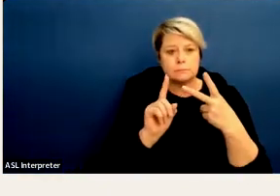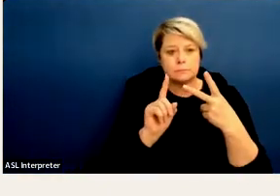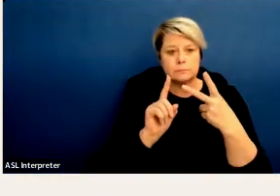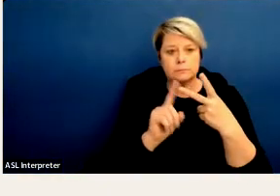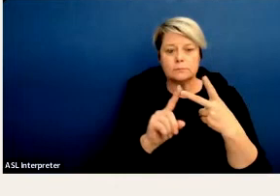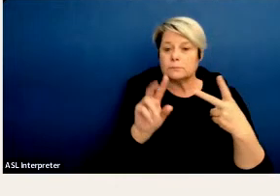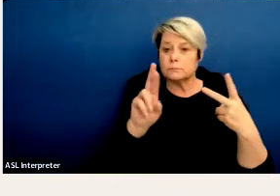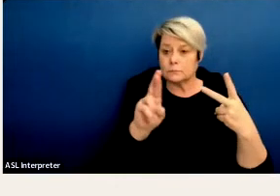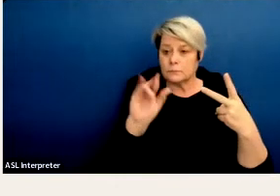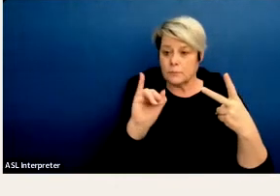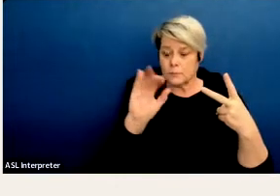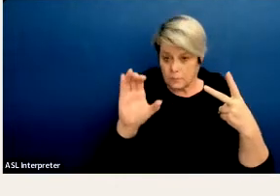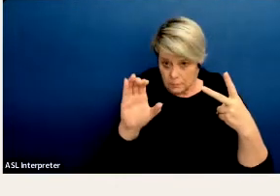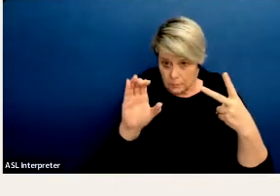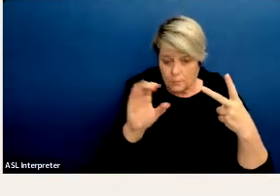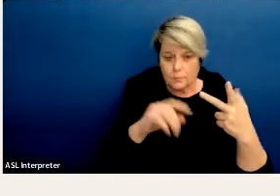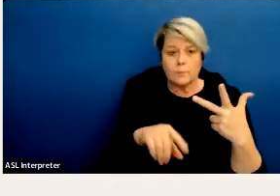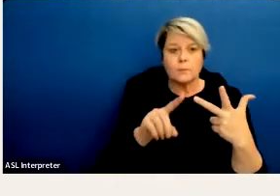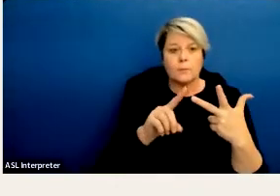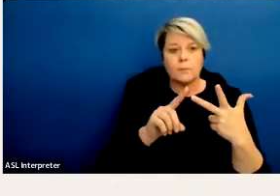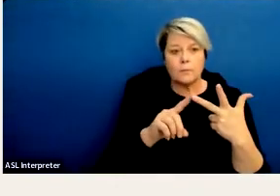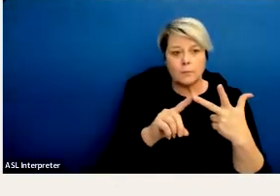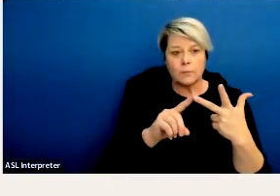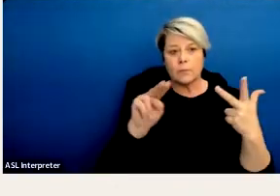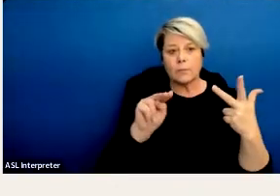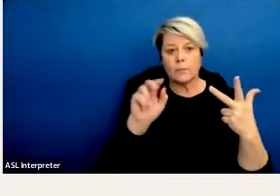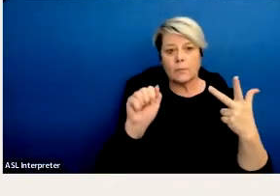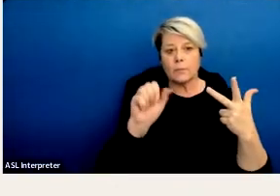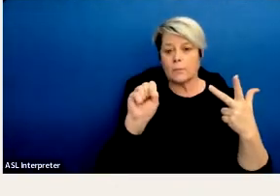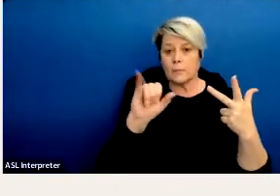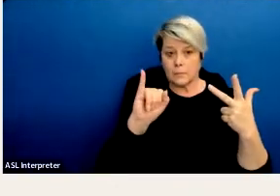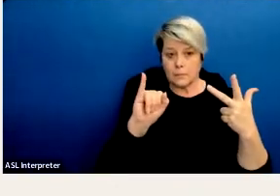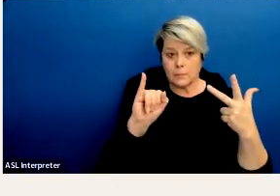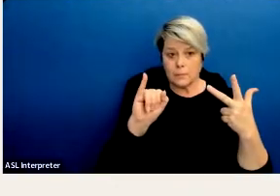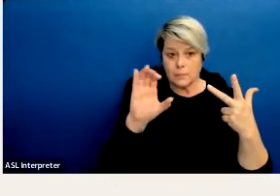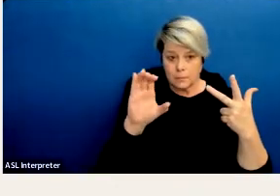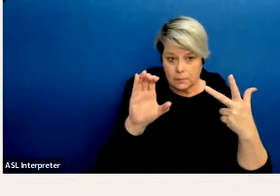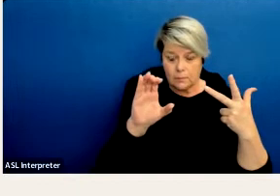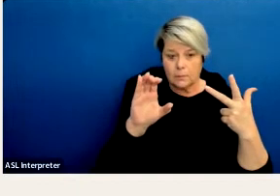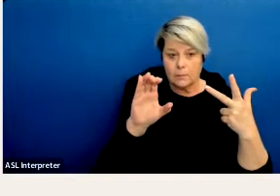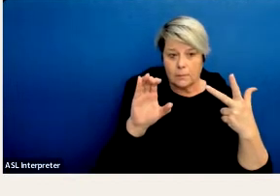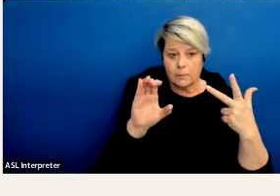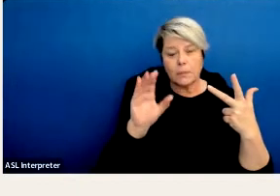animals but caters to the research audience. We have the rural information center I will touch on later.